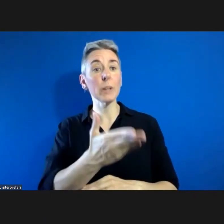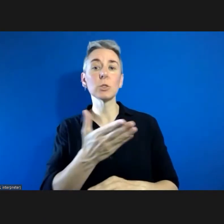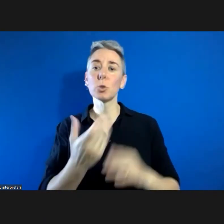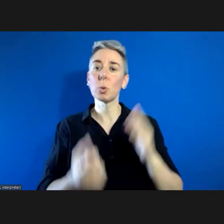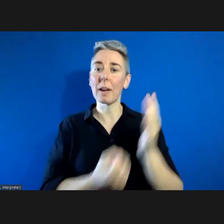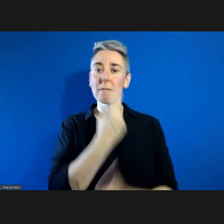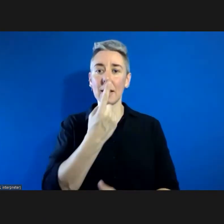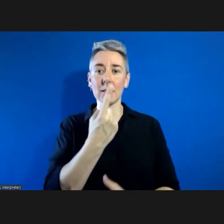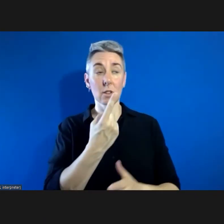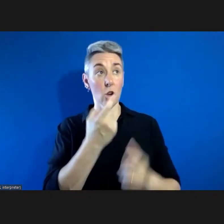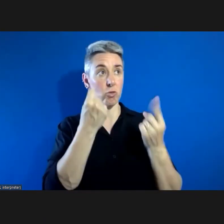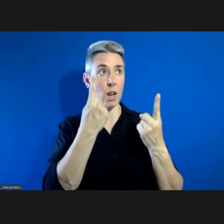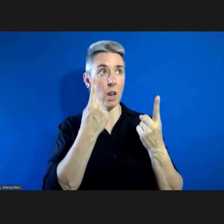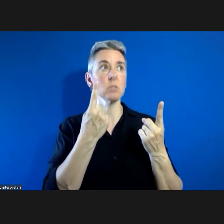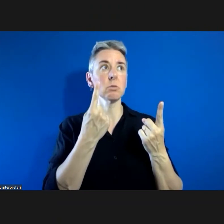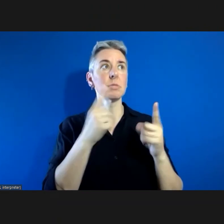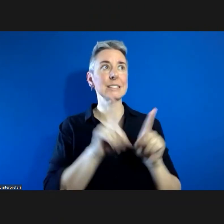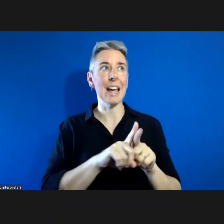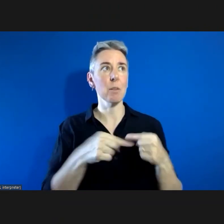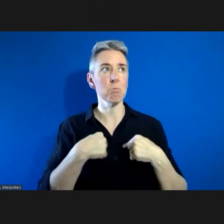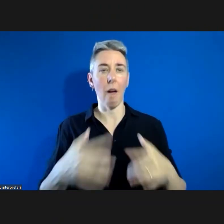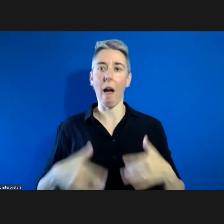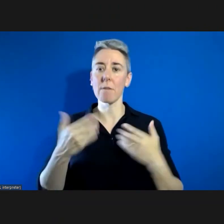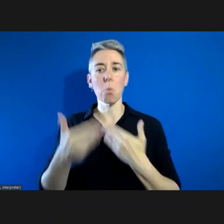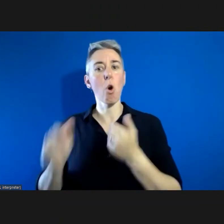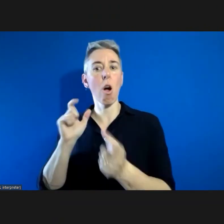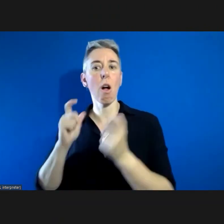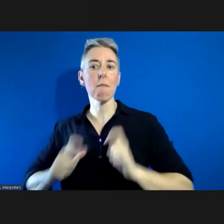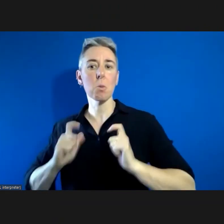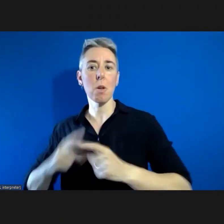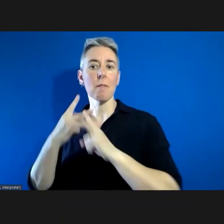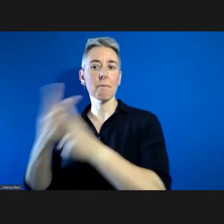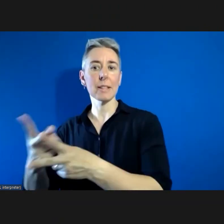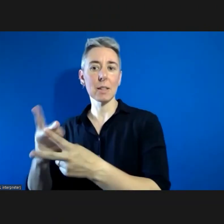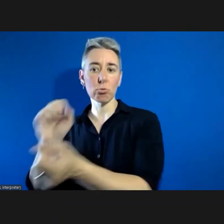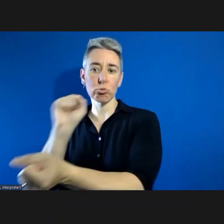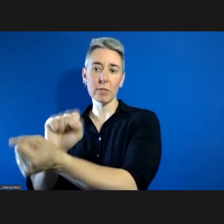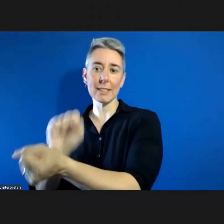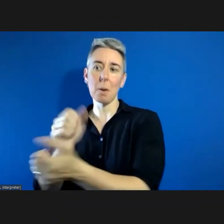still feel more comfortable when I visit a prison, and I've been doing this stuff for years. I know